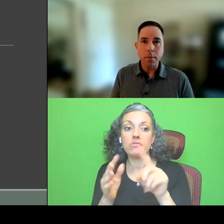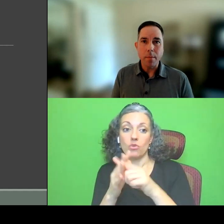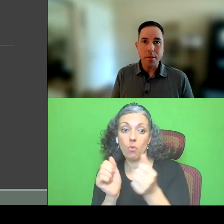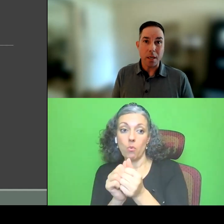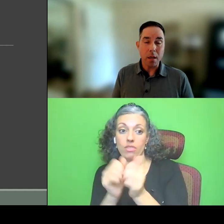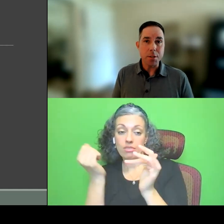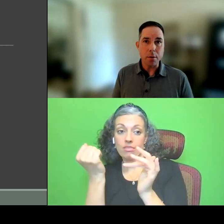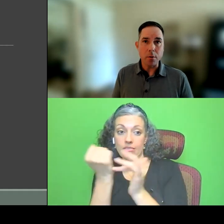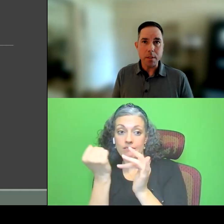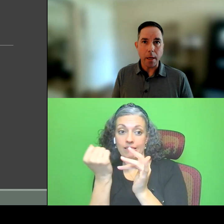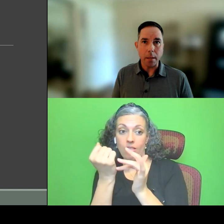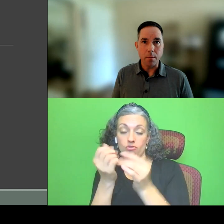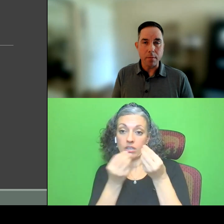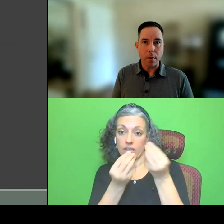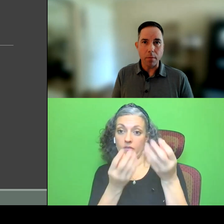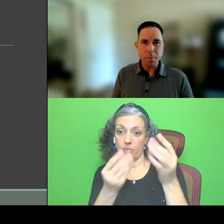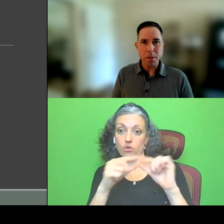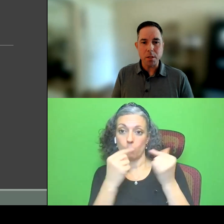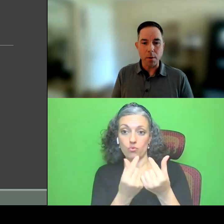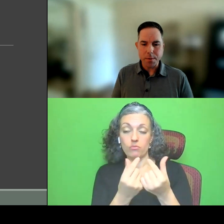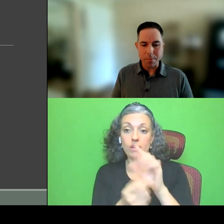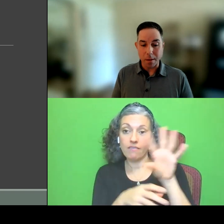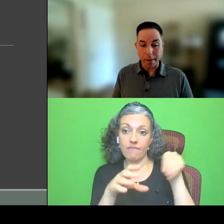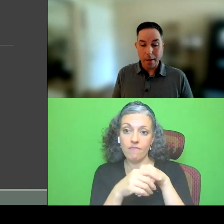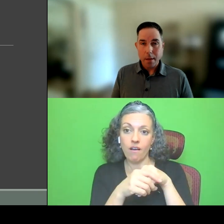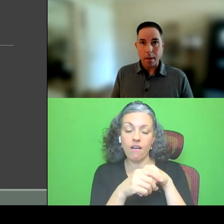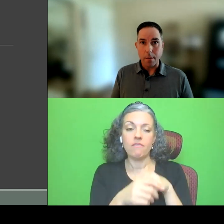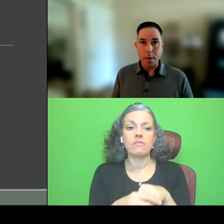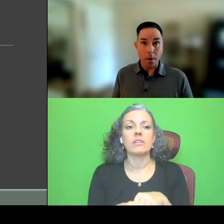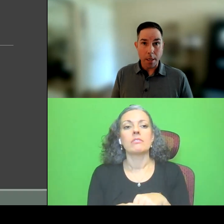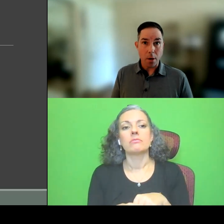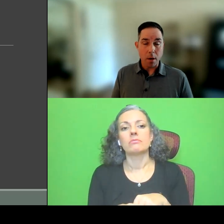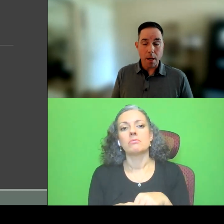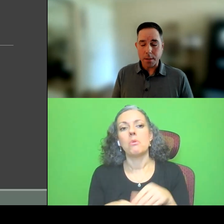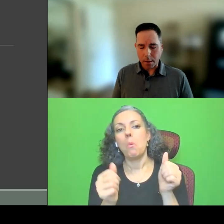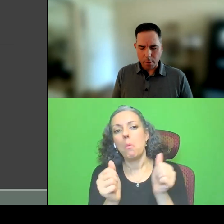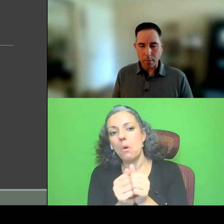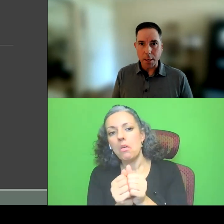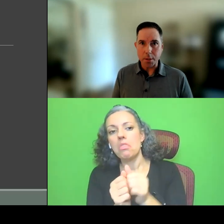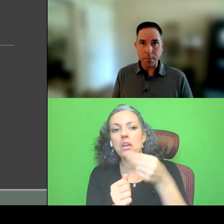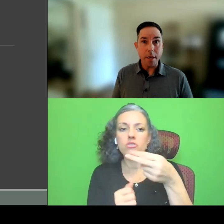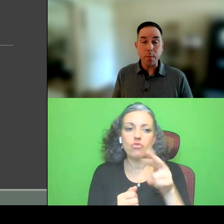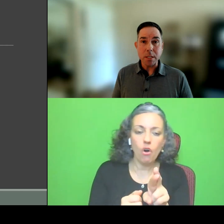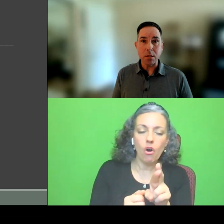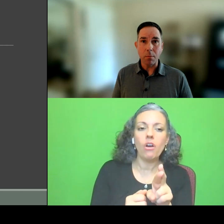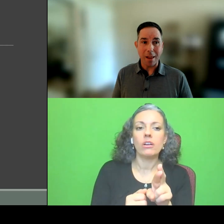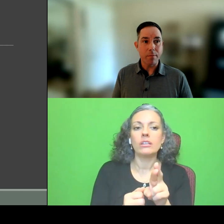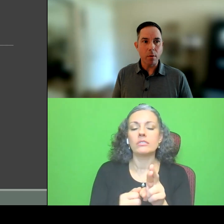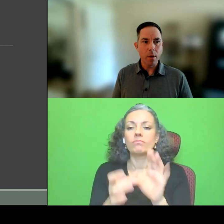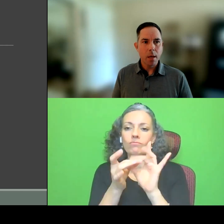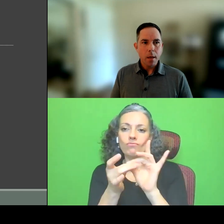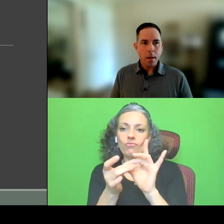The information technology group is likely to be involved, especially with something like an HRMS, a human relations management system platform.